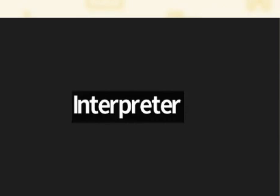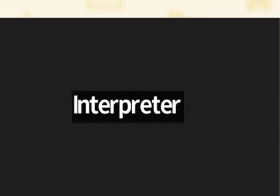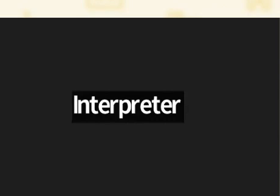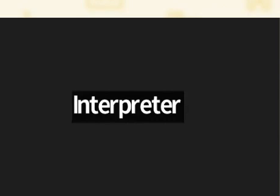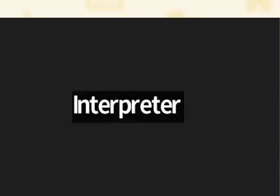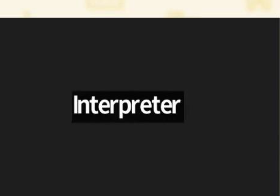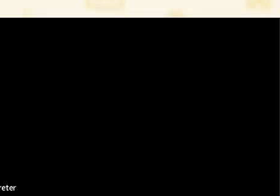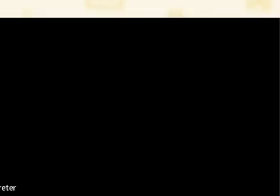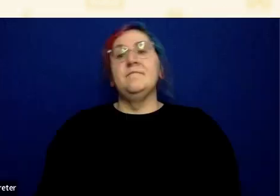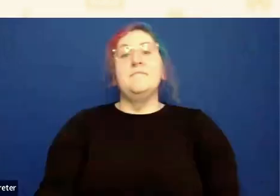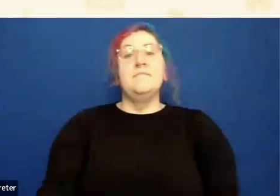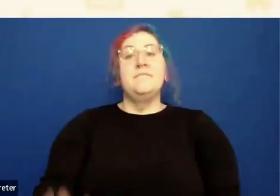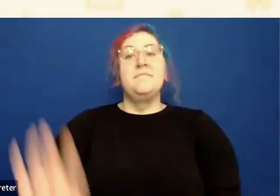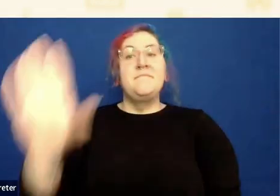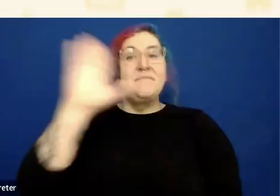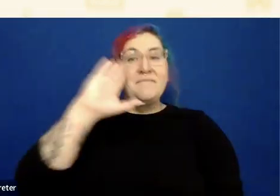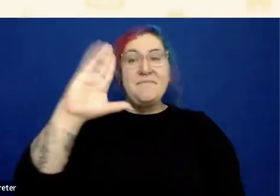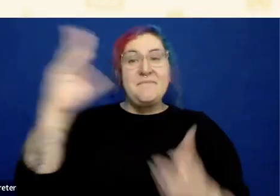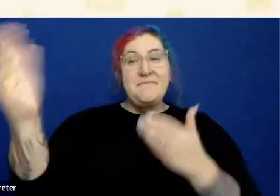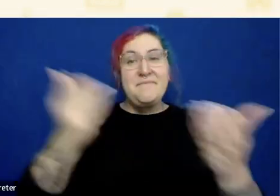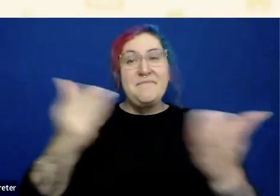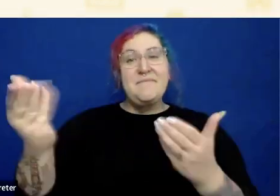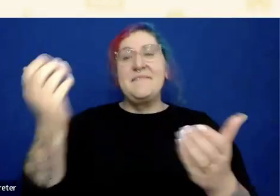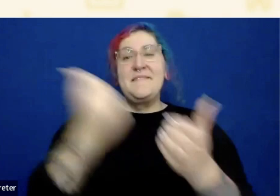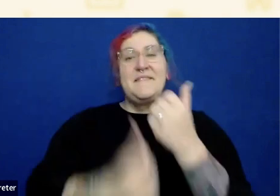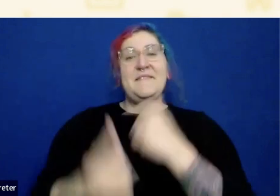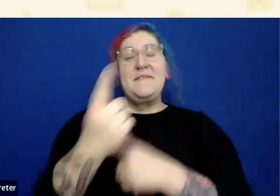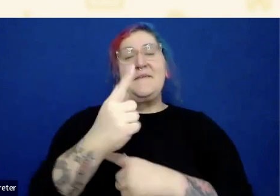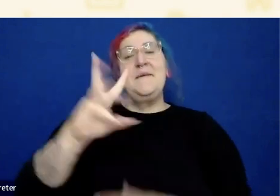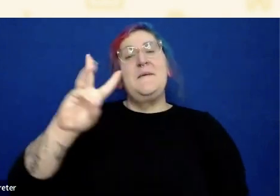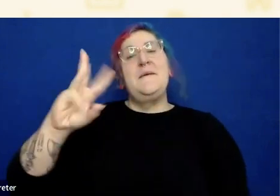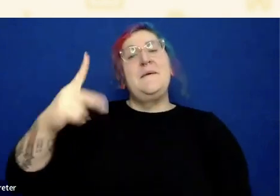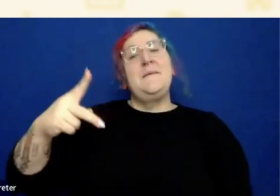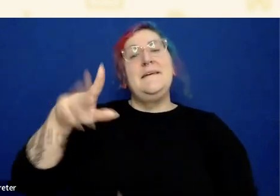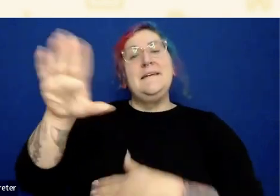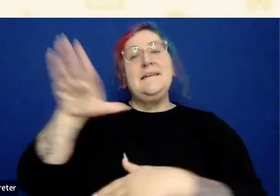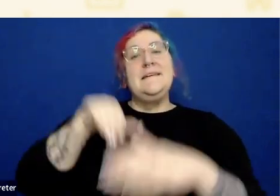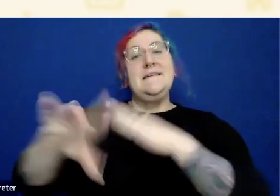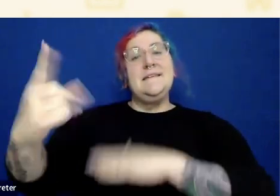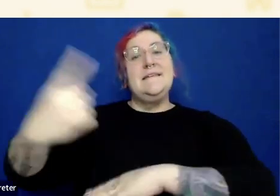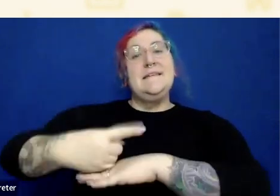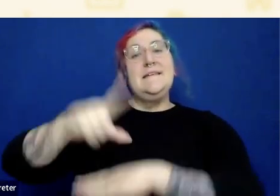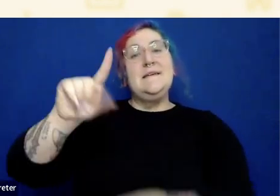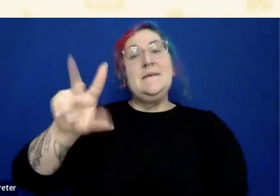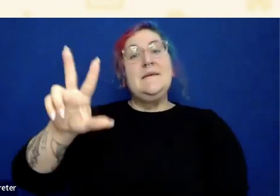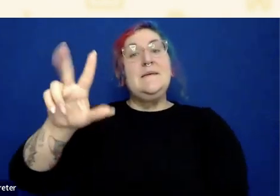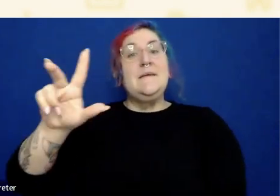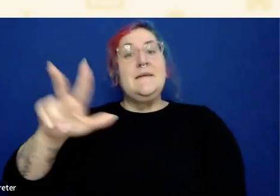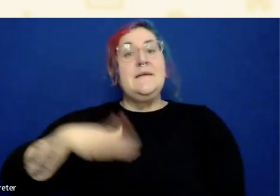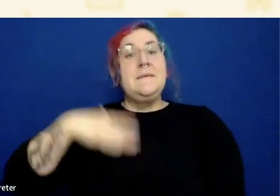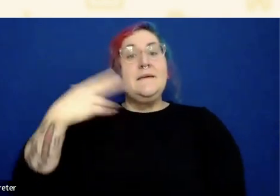My name is Joe Dolson, and I am one of the lead organizers for this event.